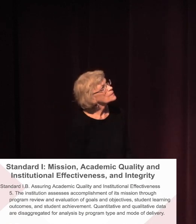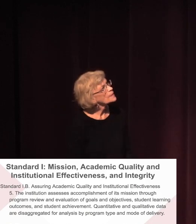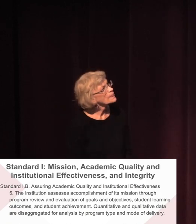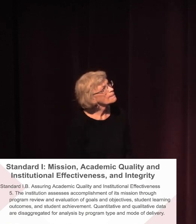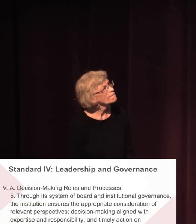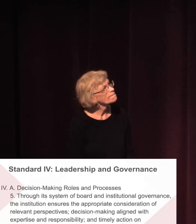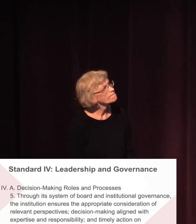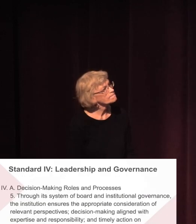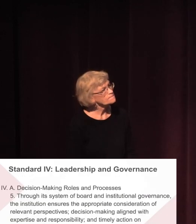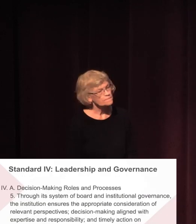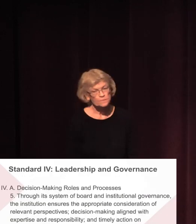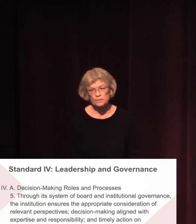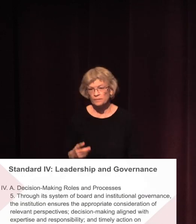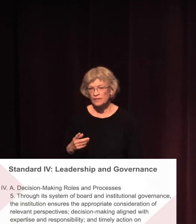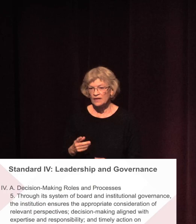work together.